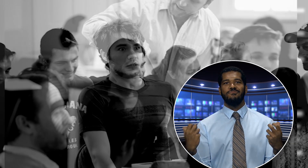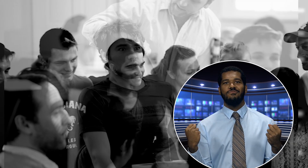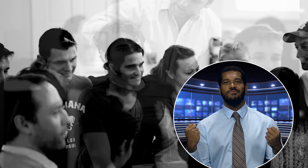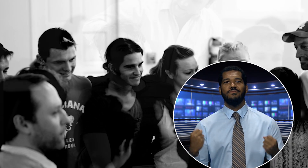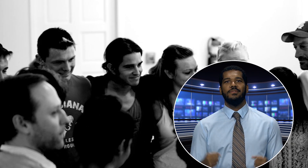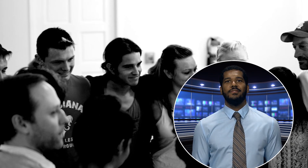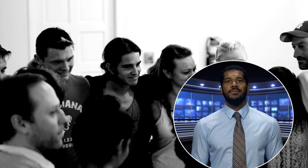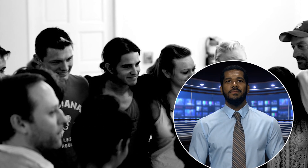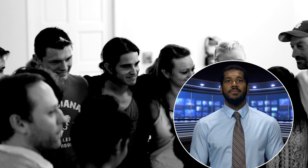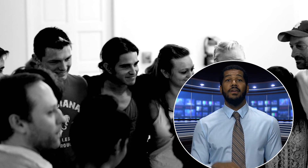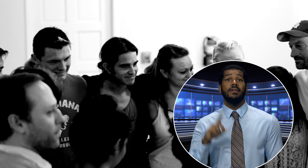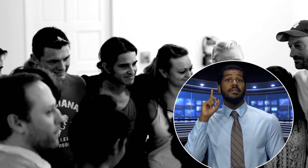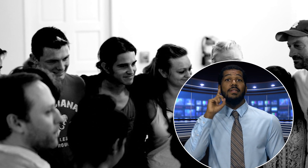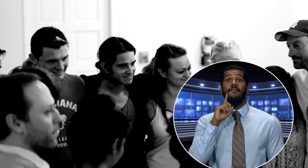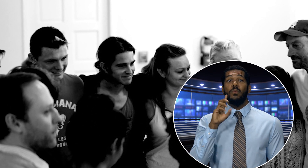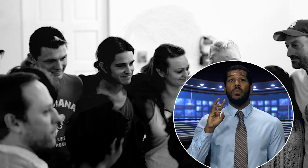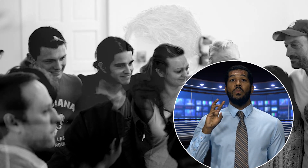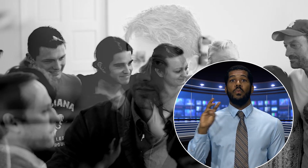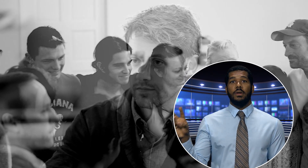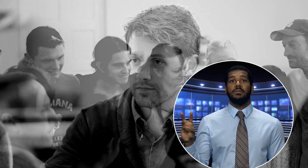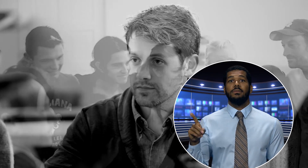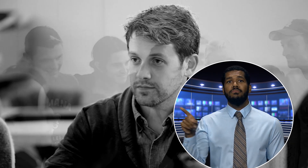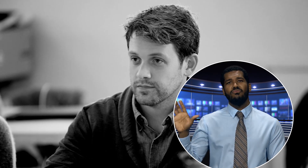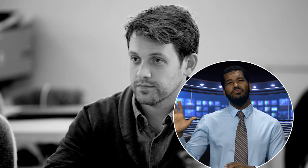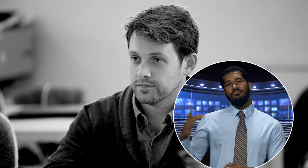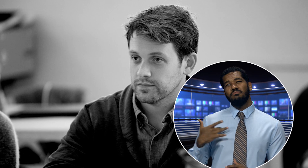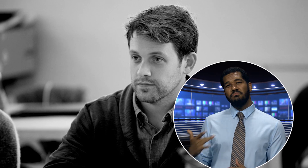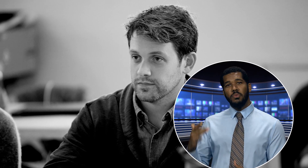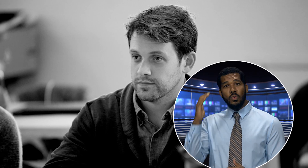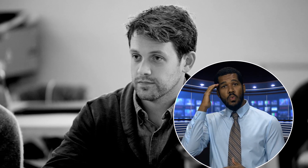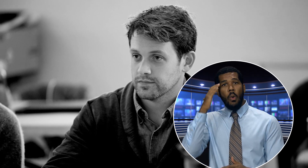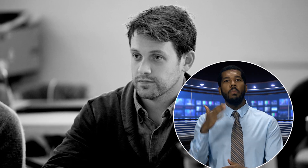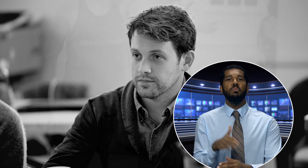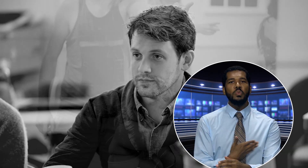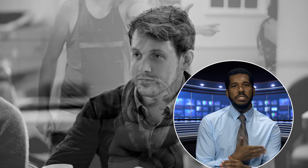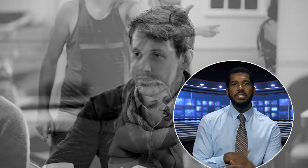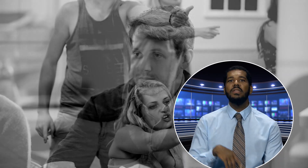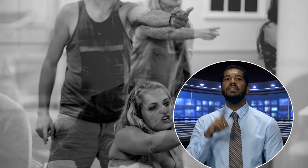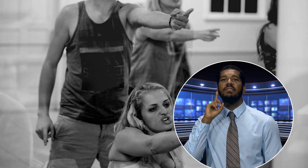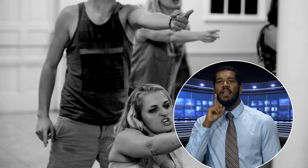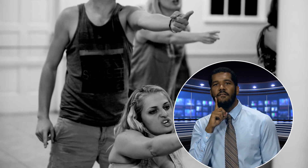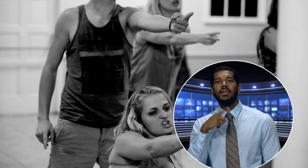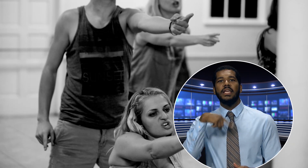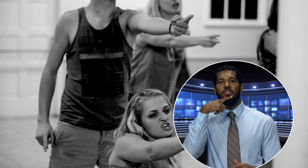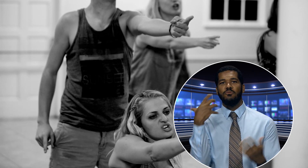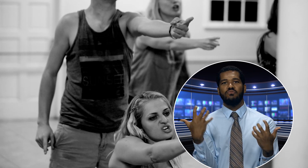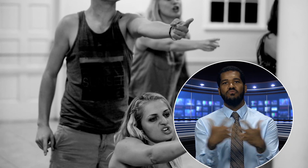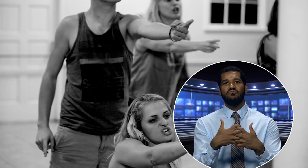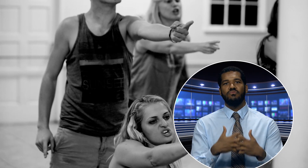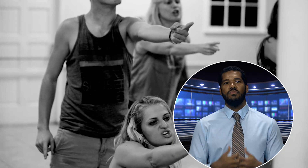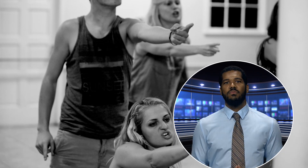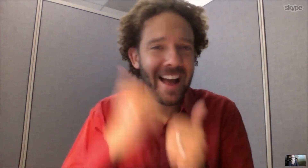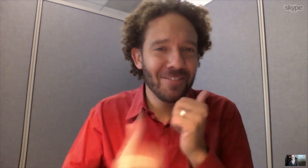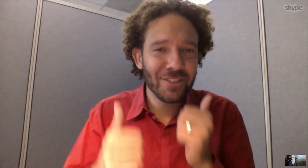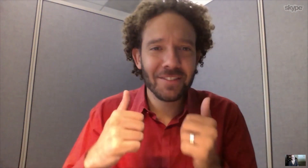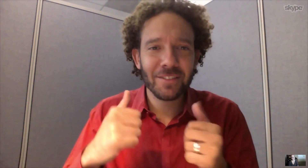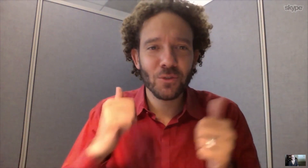of Spring Awakening. Deaf West is renowned for taking well known musicals and having Deaf and hearing actors make up the cast.